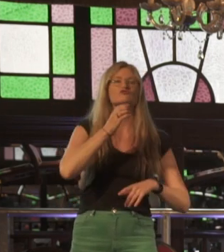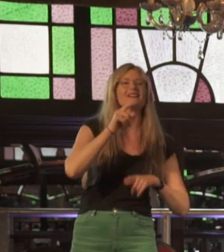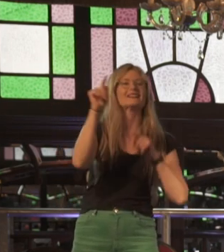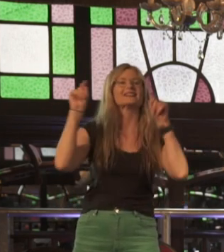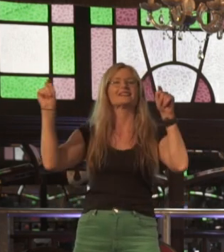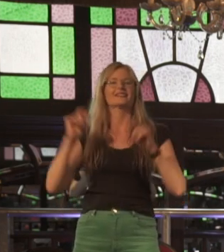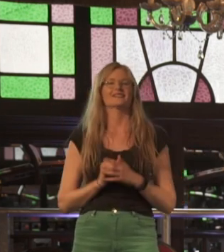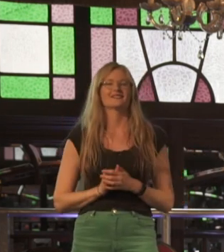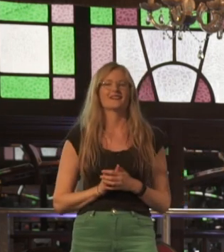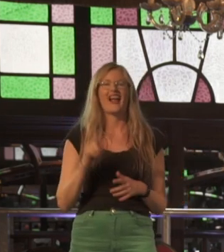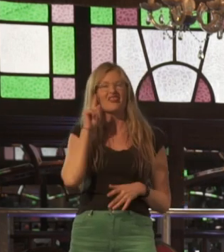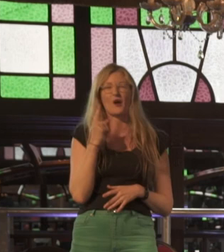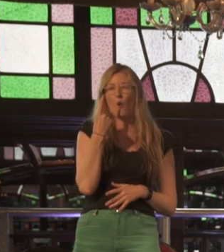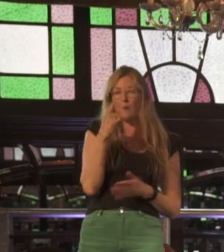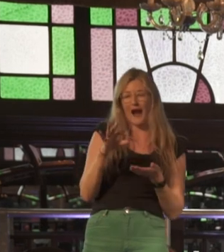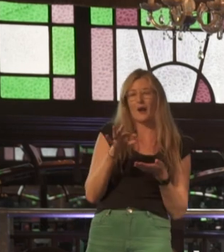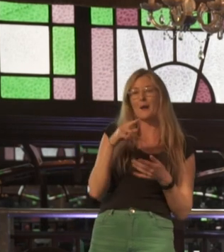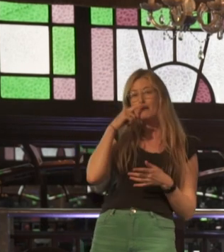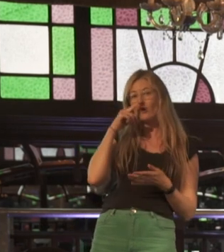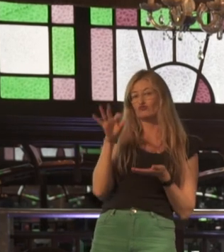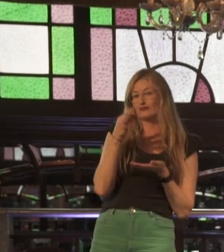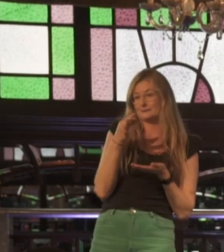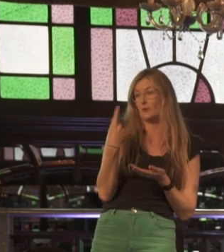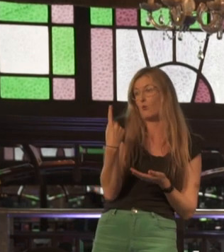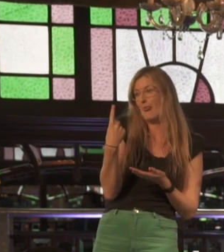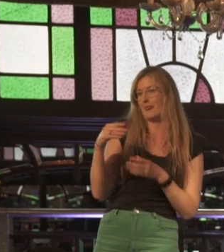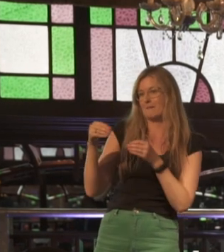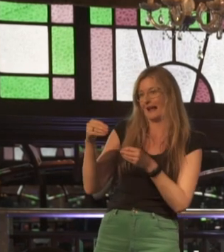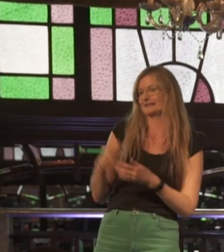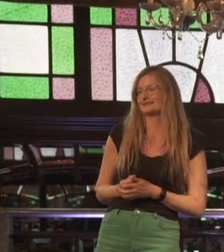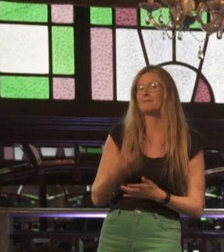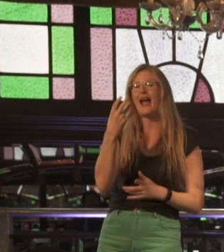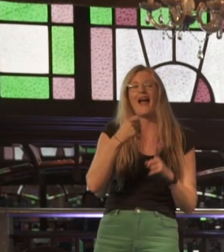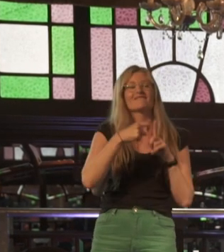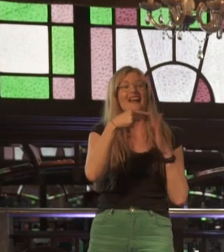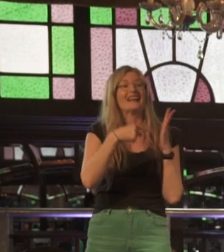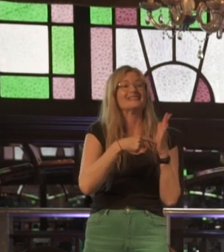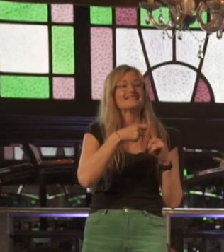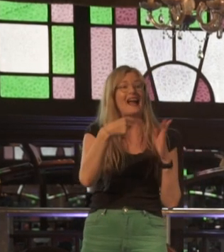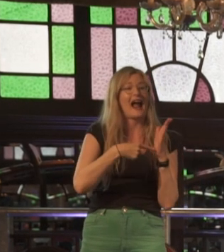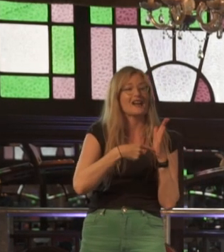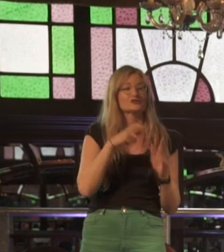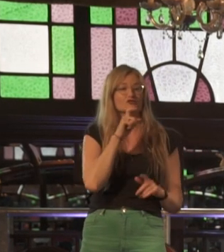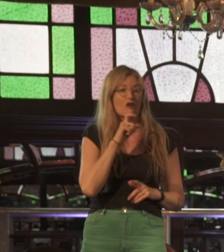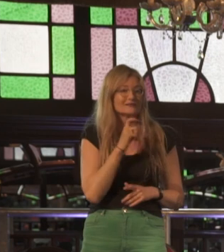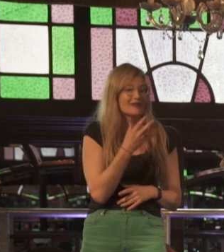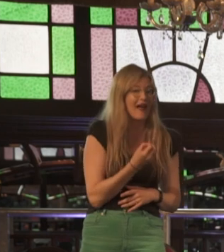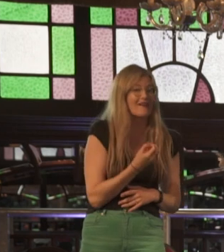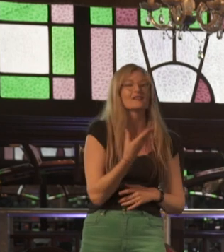there's only about one pack of posh crisps, but there is some Kit-Kats and there is some sugar-free Irn-bru,